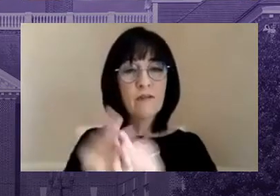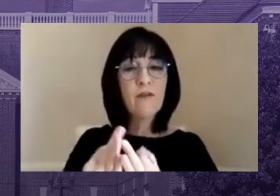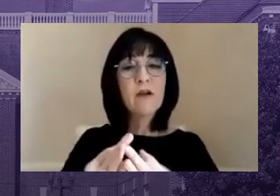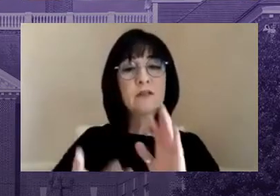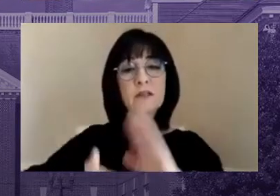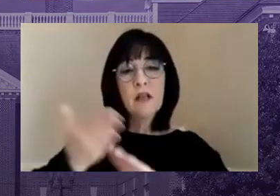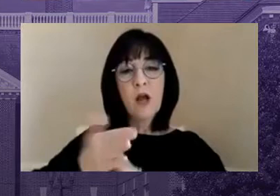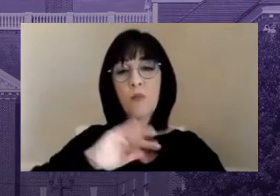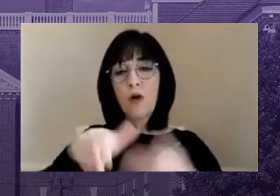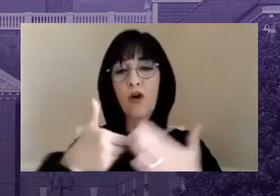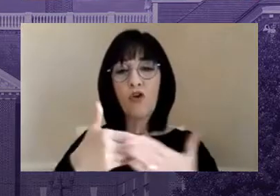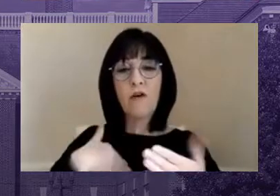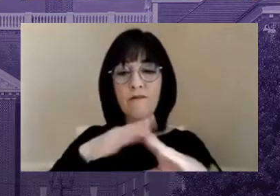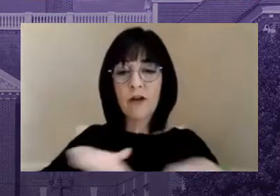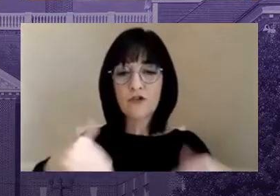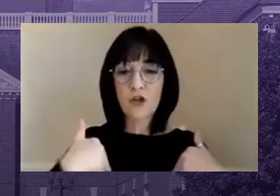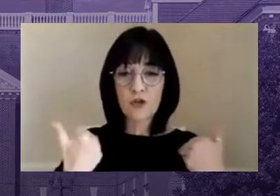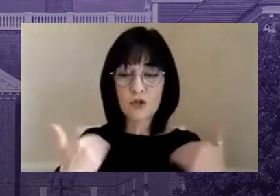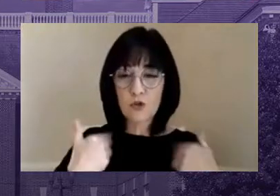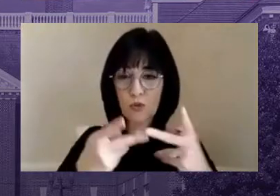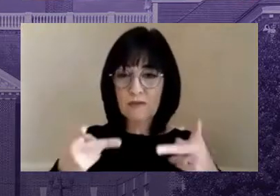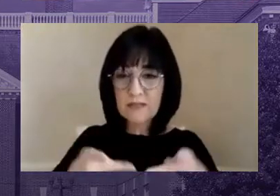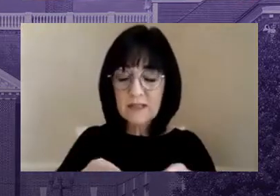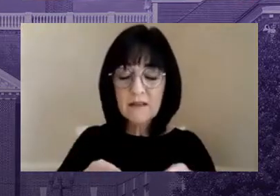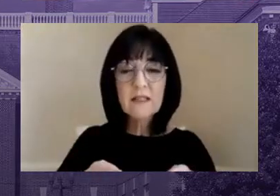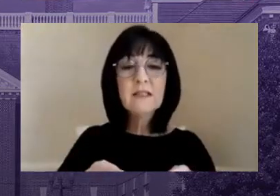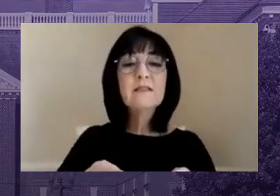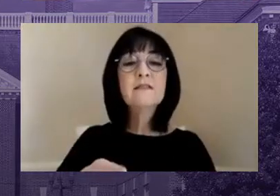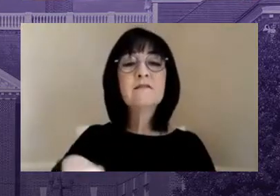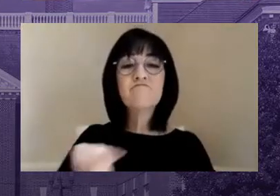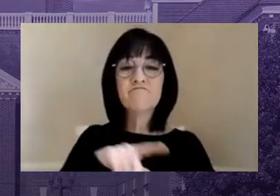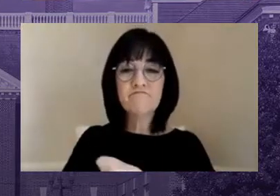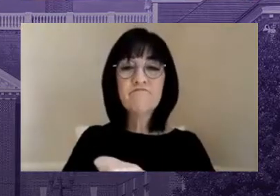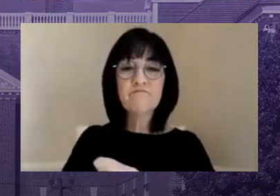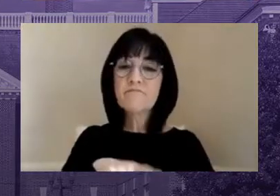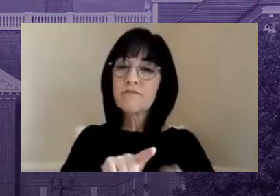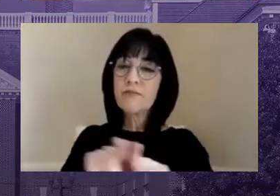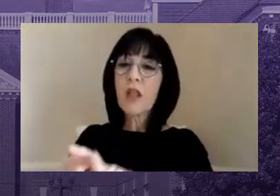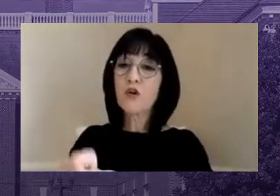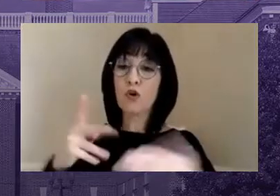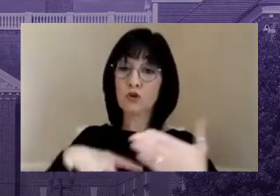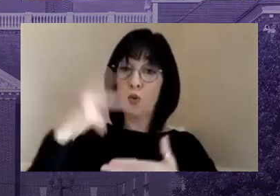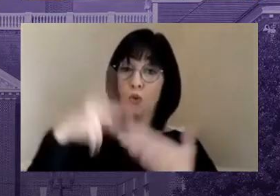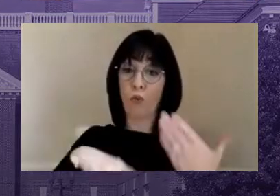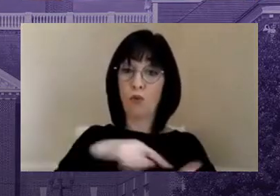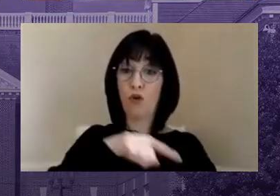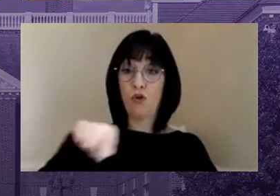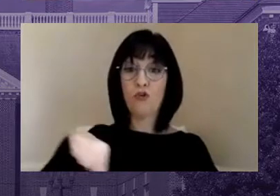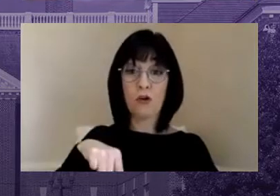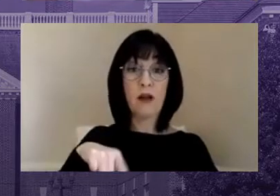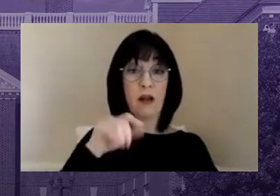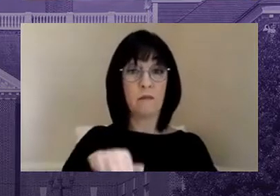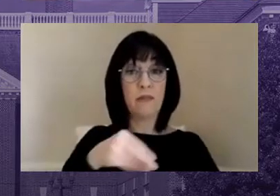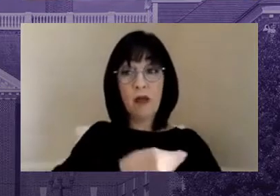child and youth facilities. And also the programming that services nearly 3000 military